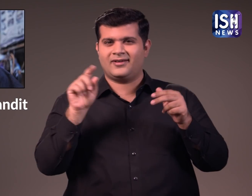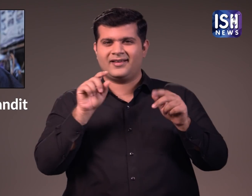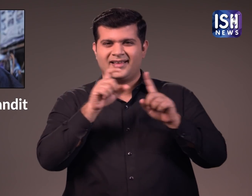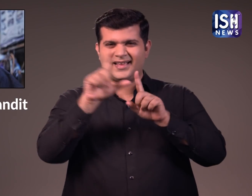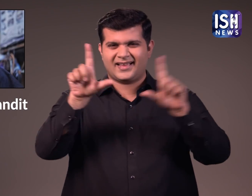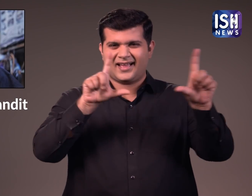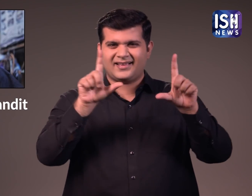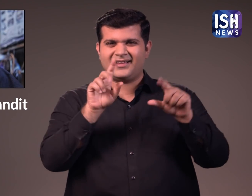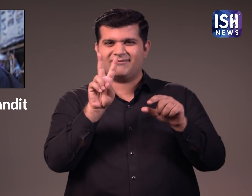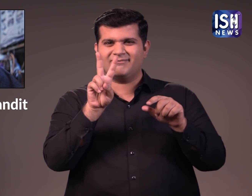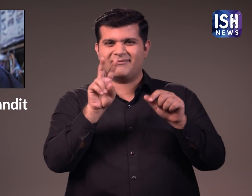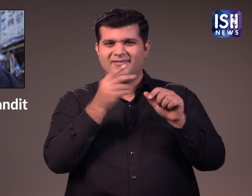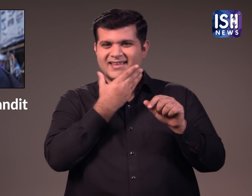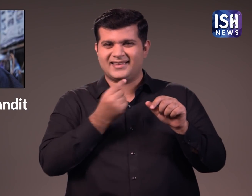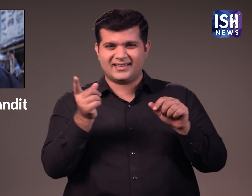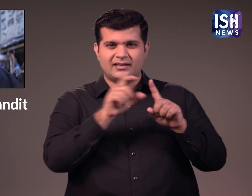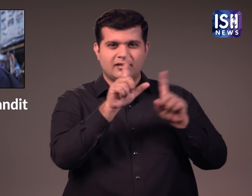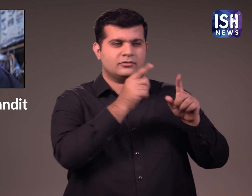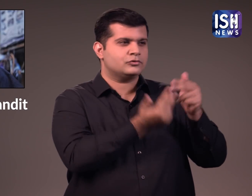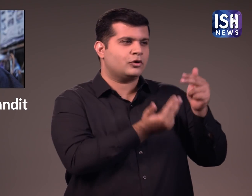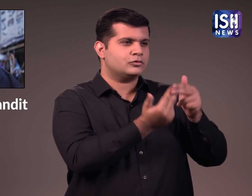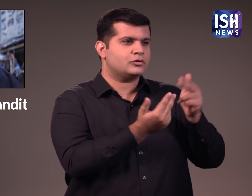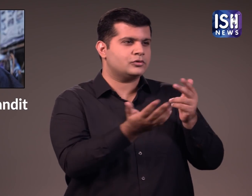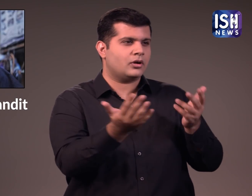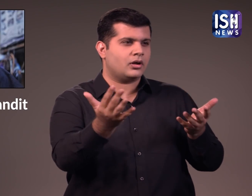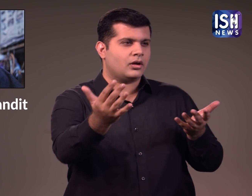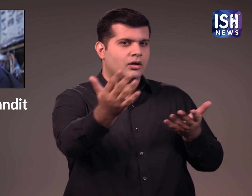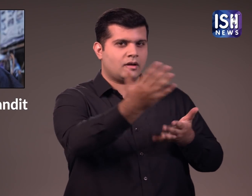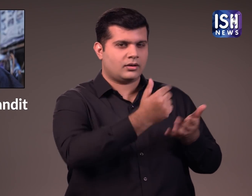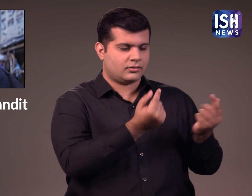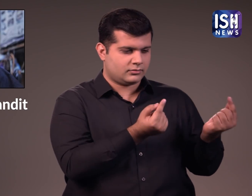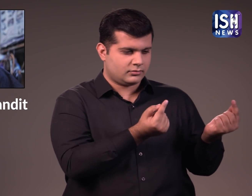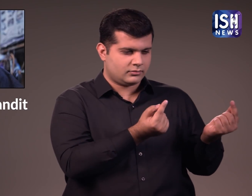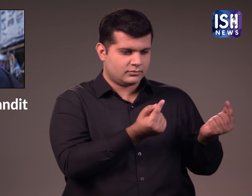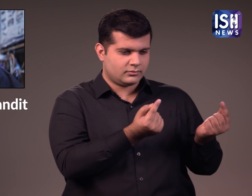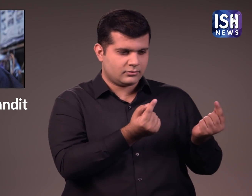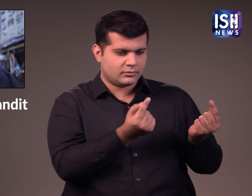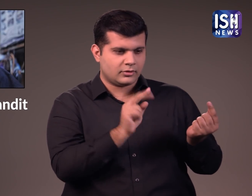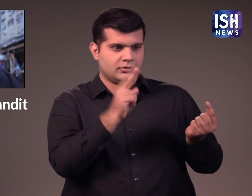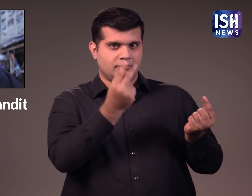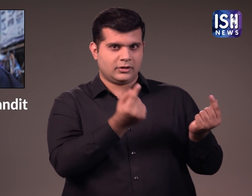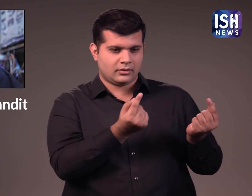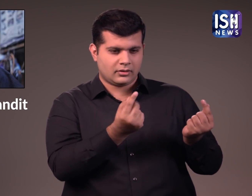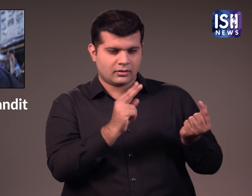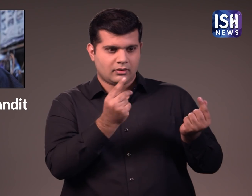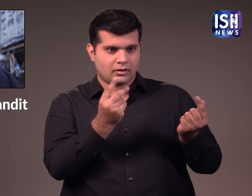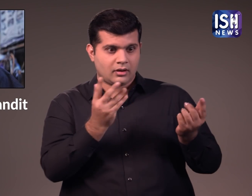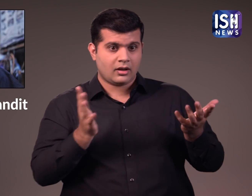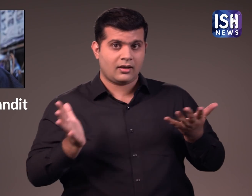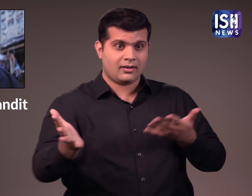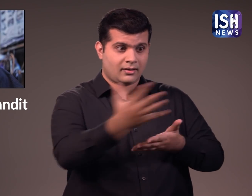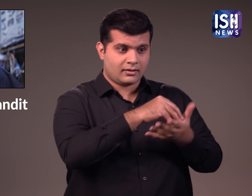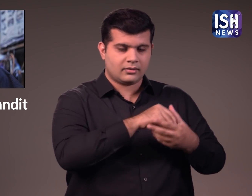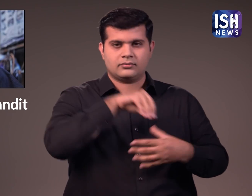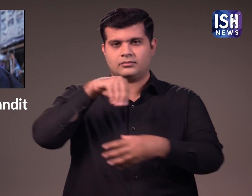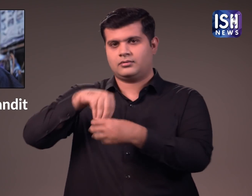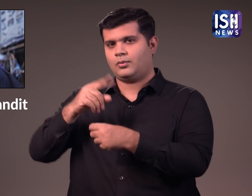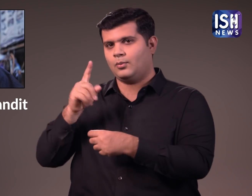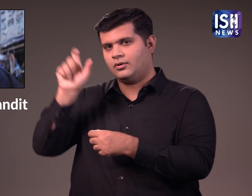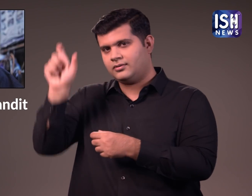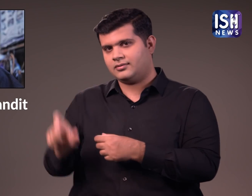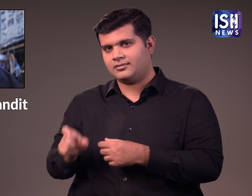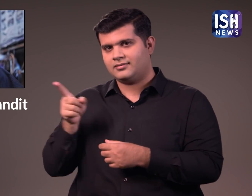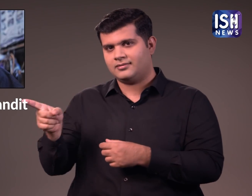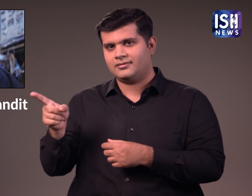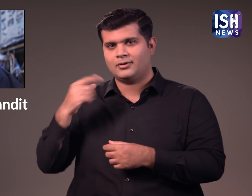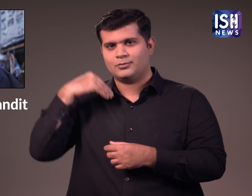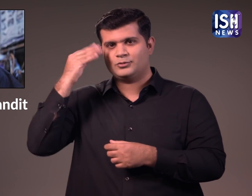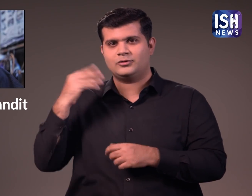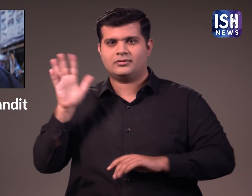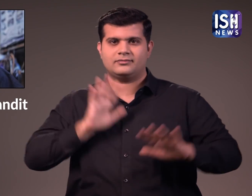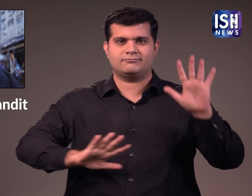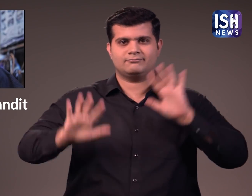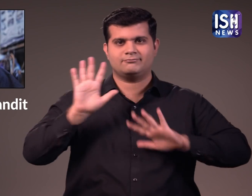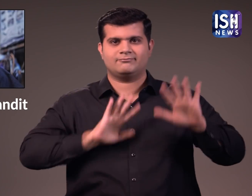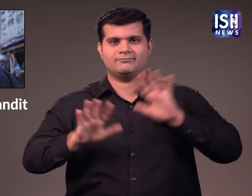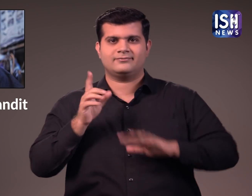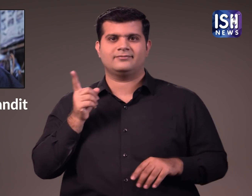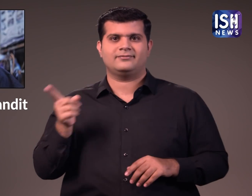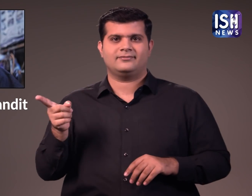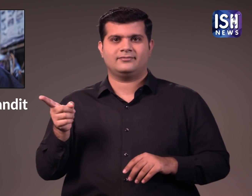The character is based on snippets of stories of Kashmiri Pandits that Director Vivek Agnihotri had researched on.